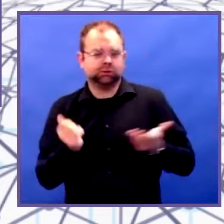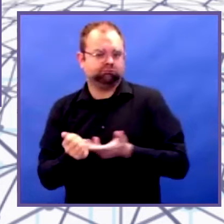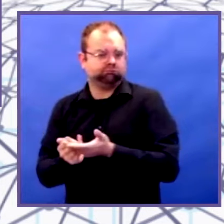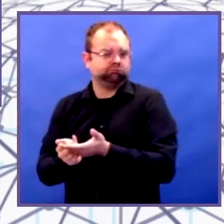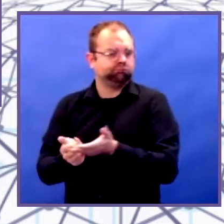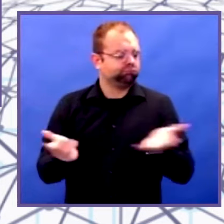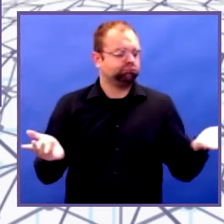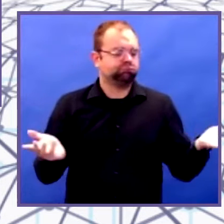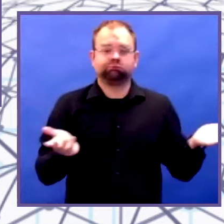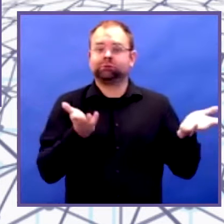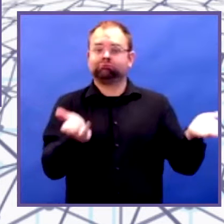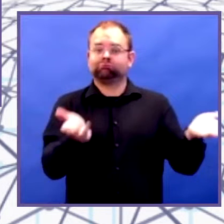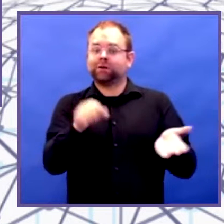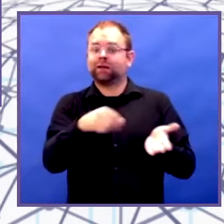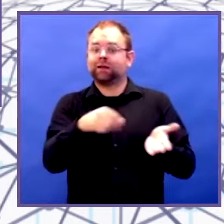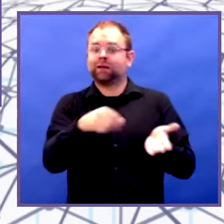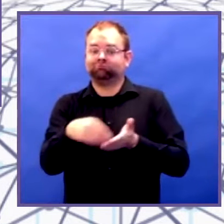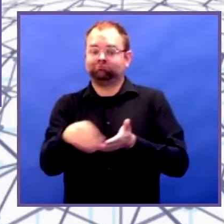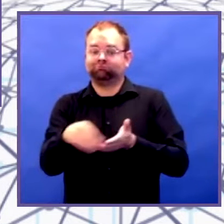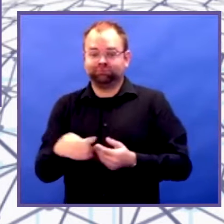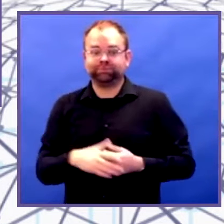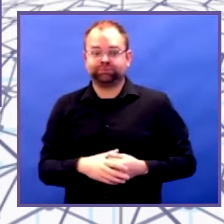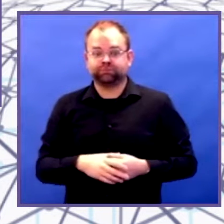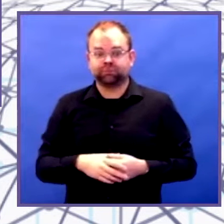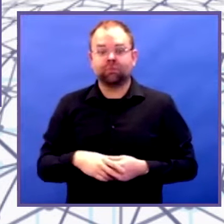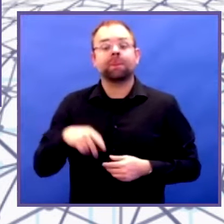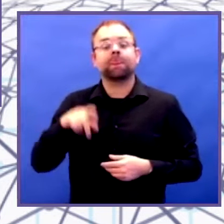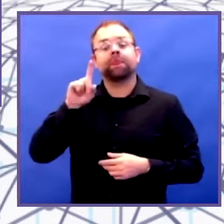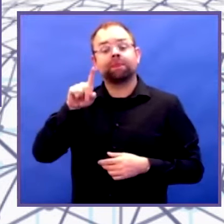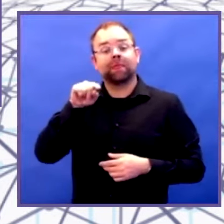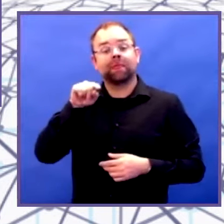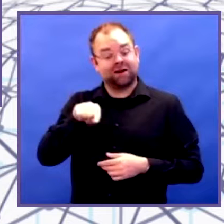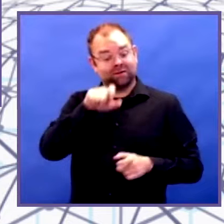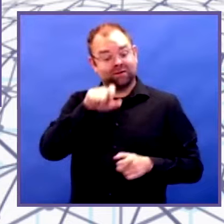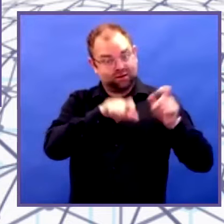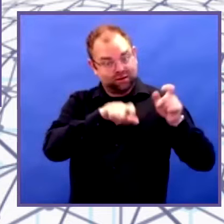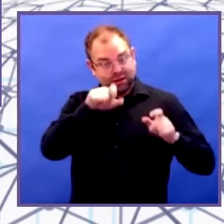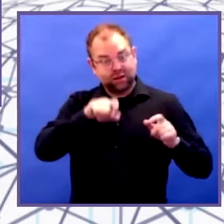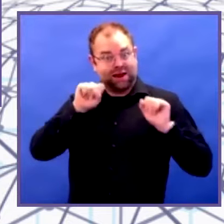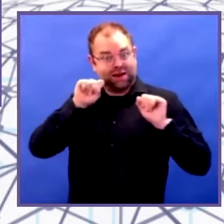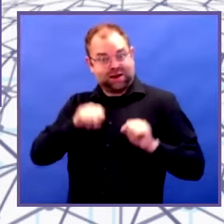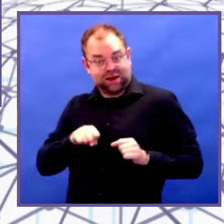In terms of the workforce, we know we have a long, long way to go, but in comparison